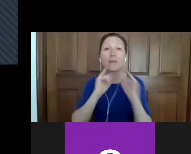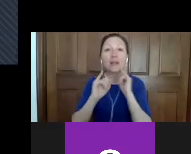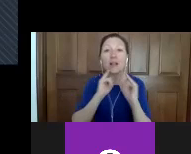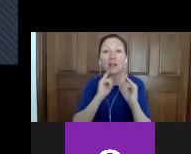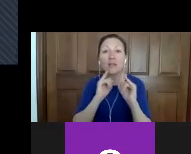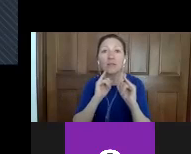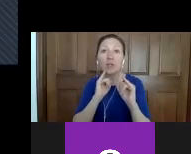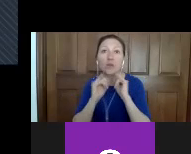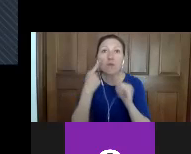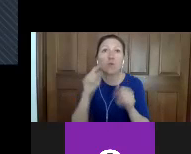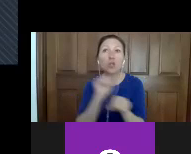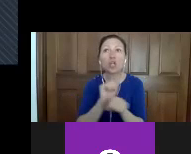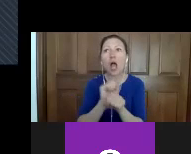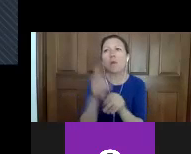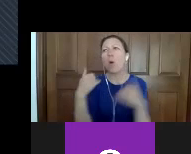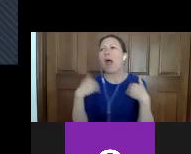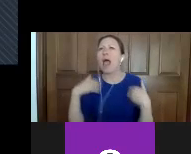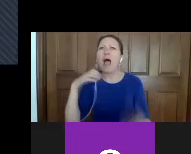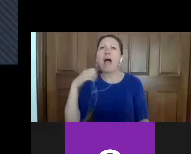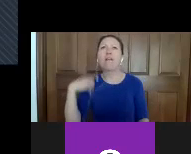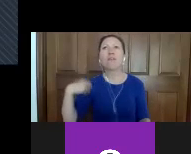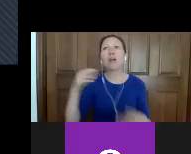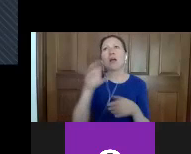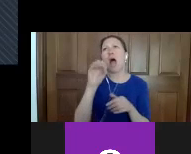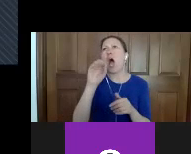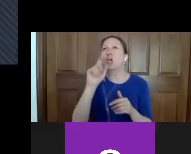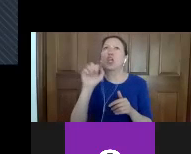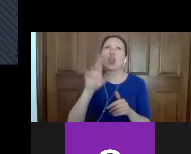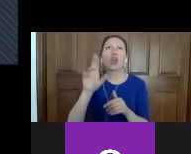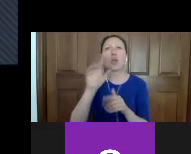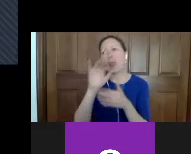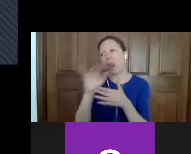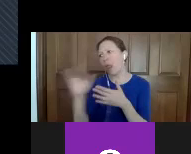and it has been present since birth, da, da, da. They need to know I'm visually impaired